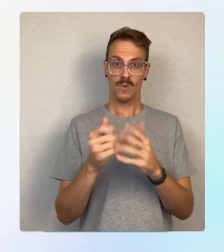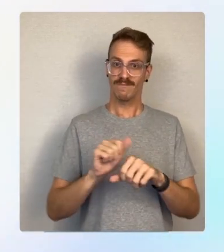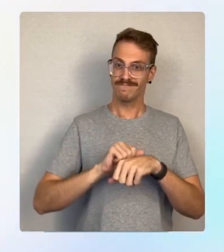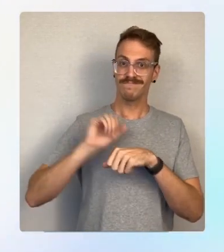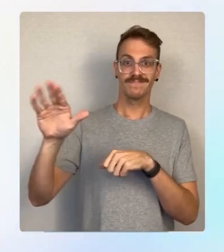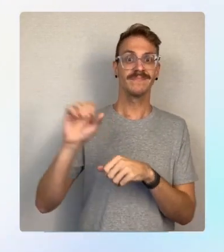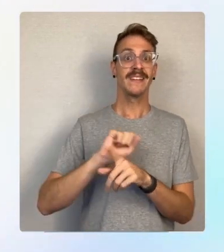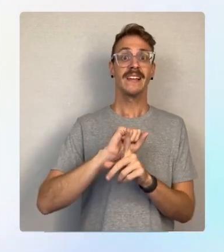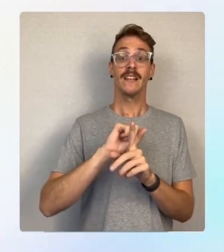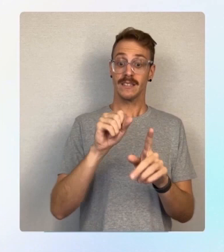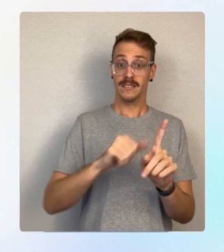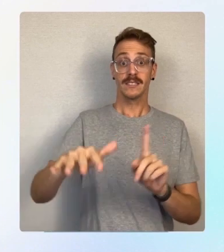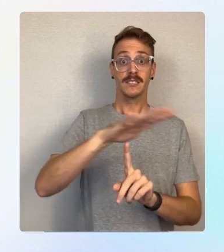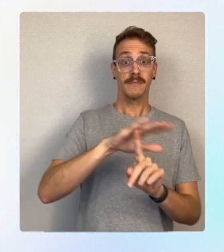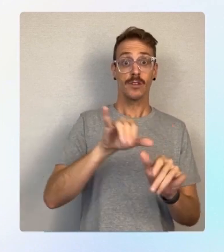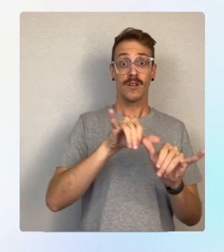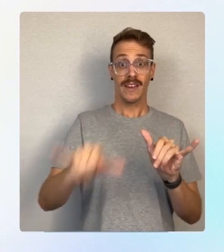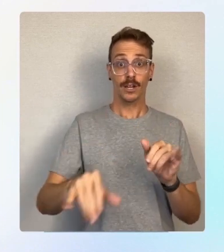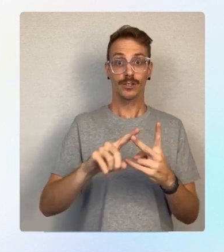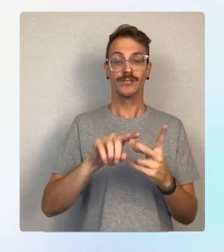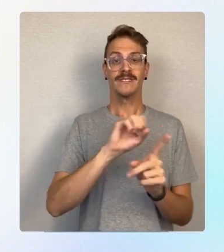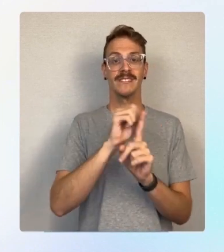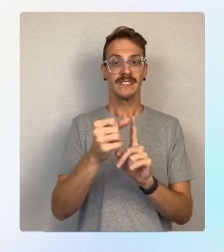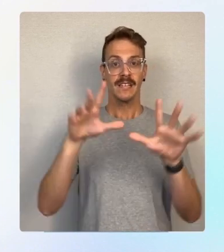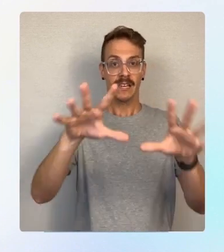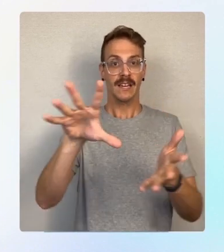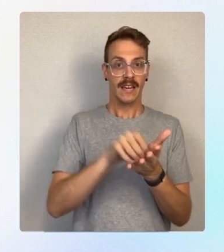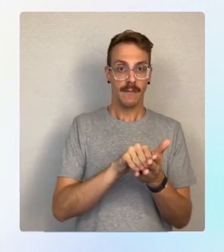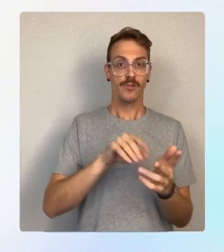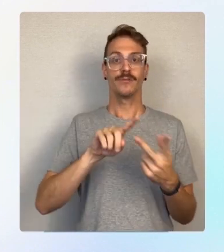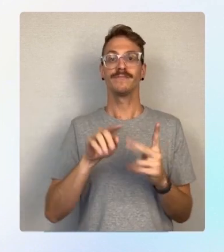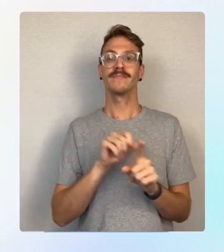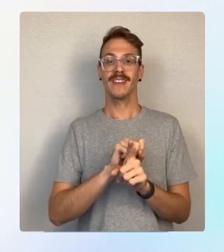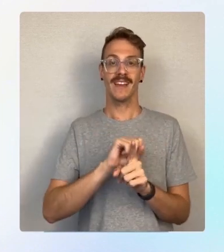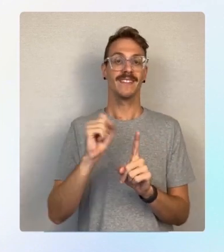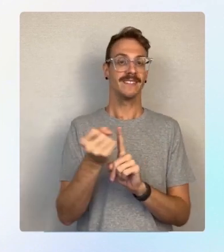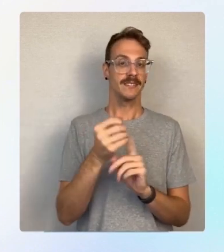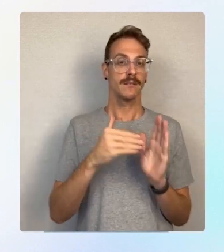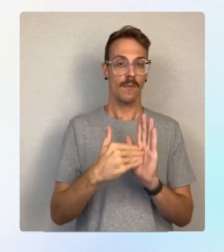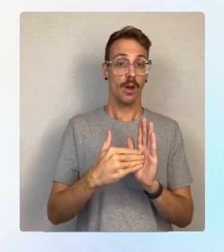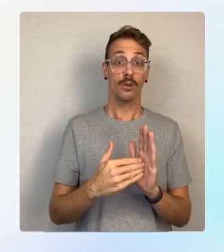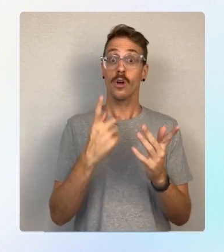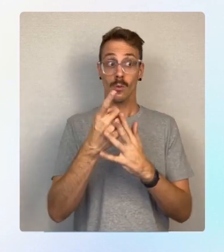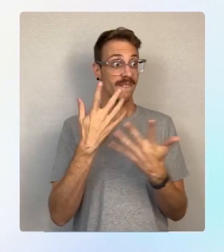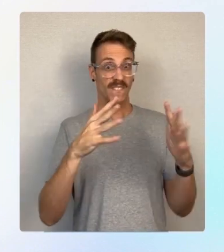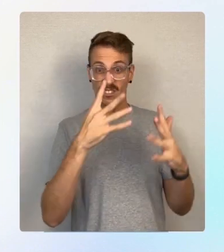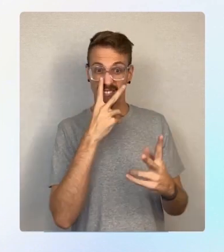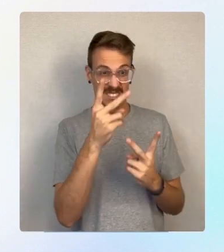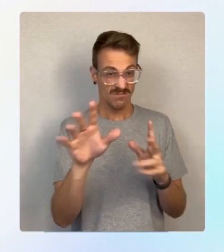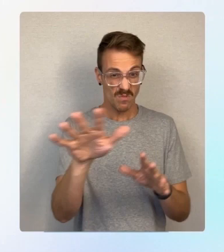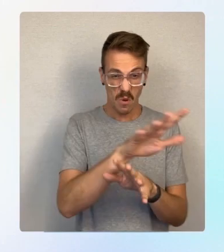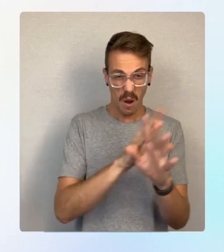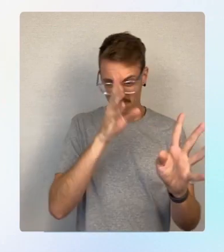Scene Capture, and the Scene Model, and the creativity we have seen from you has been mind-blowing,